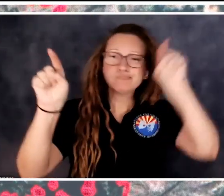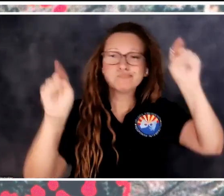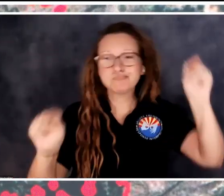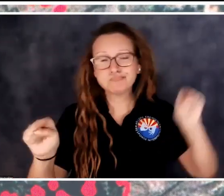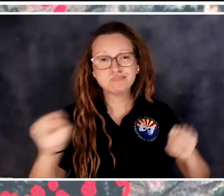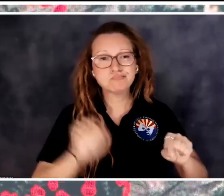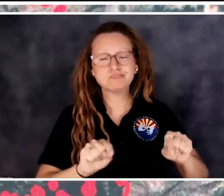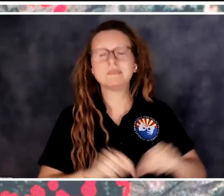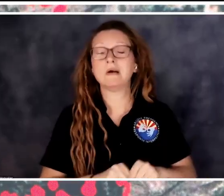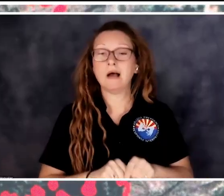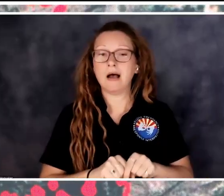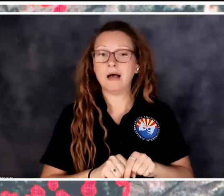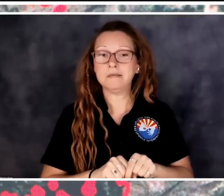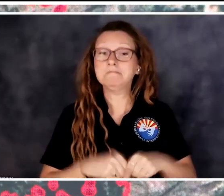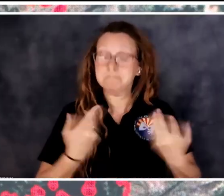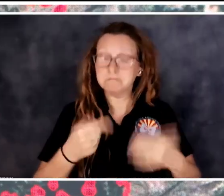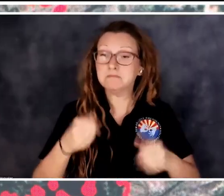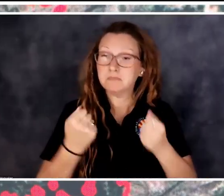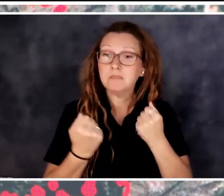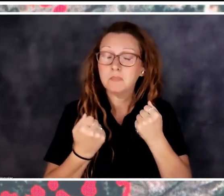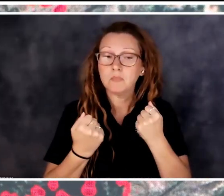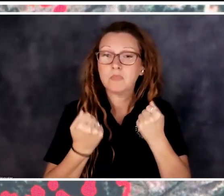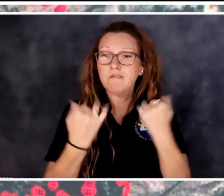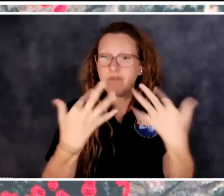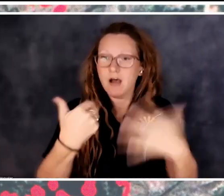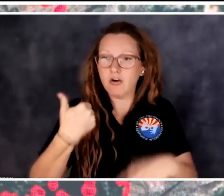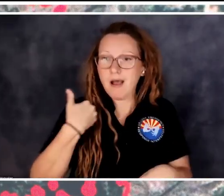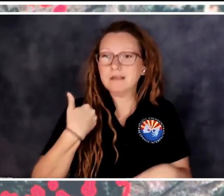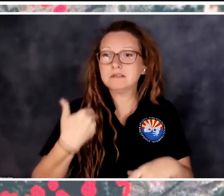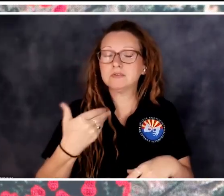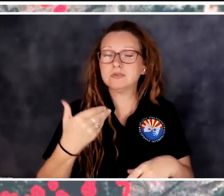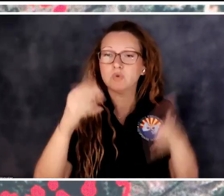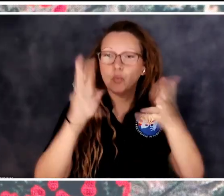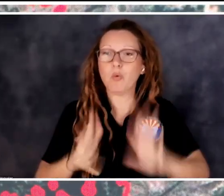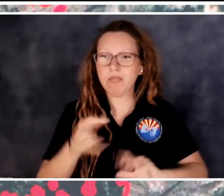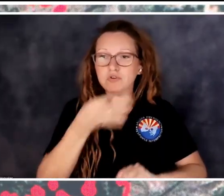We had reports from the, we have an incident meteorologist on the fire